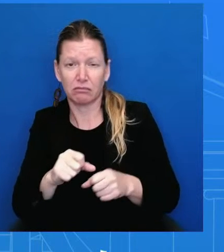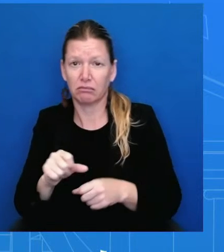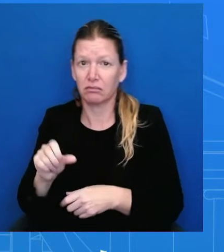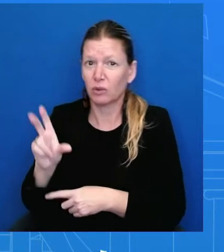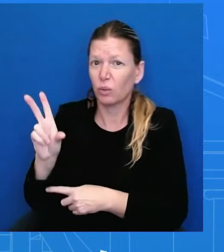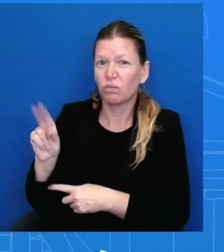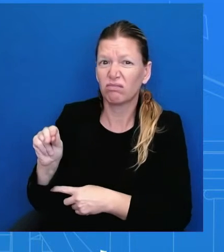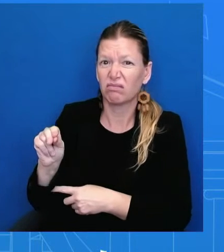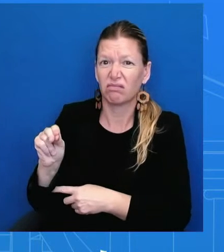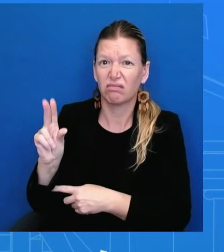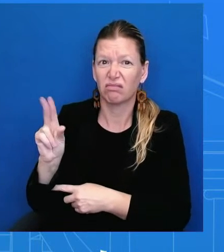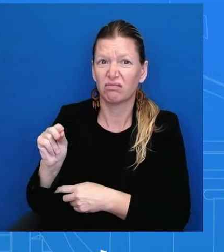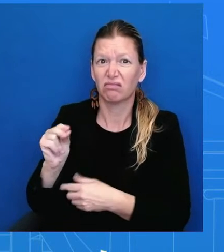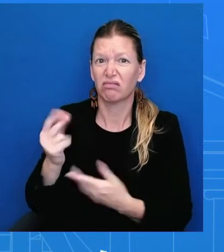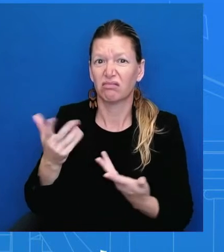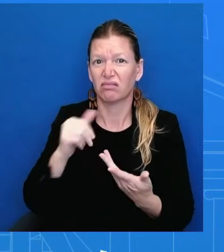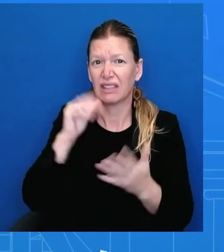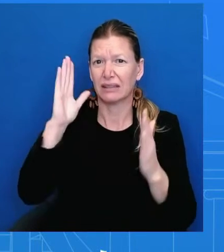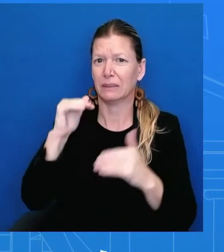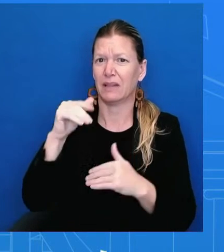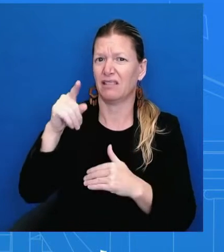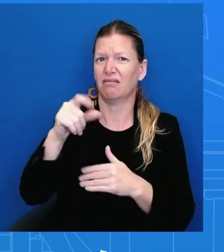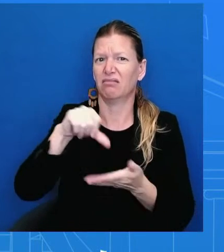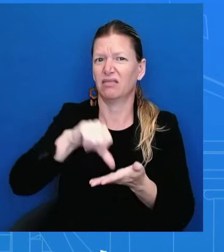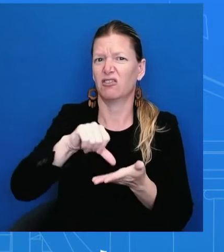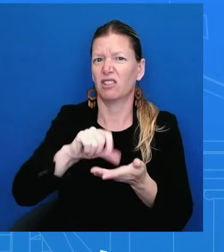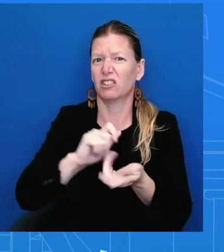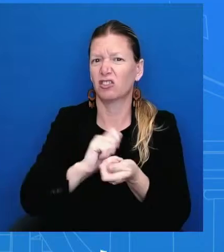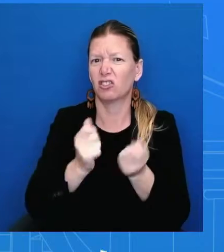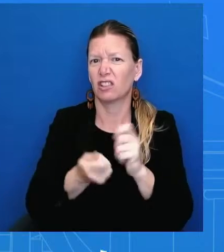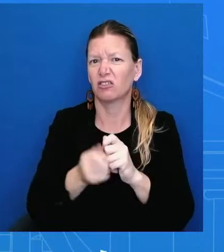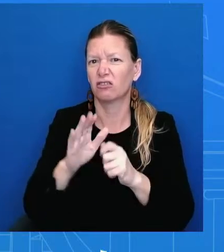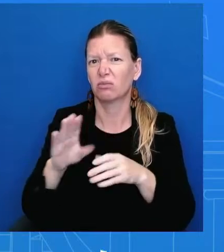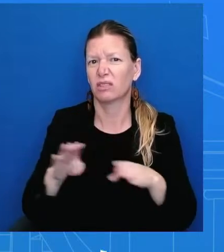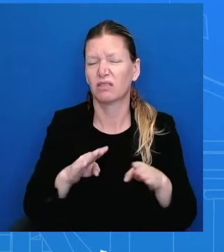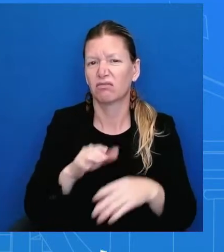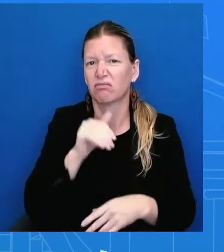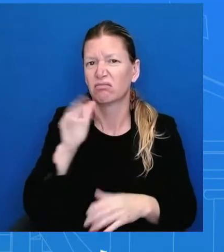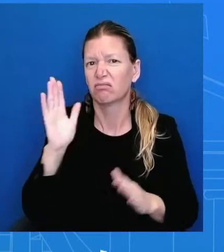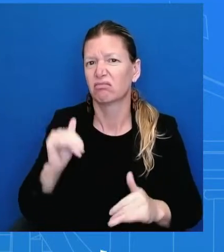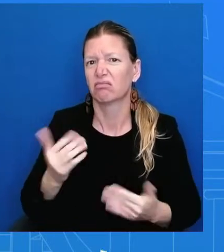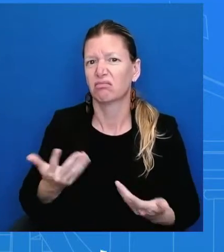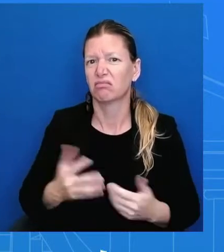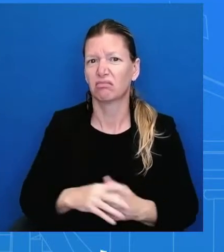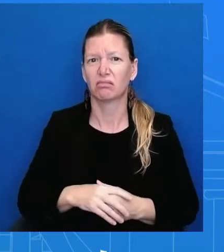The Press: Thank you. Thank you so much. John, this morning, the president said that France rejected extremism